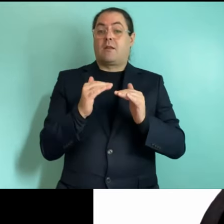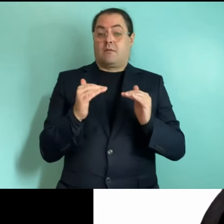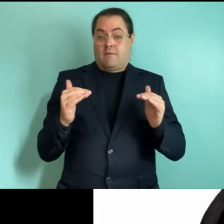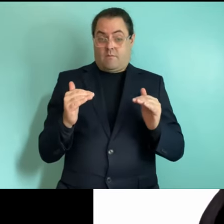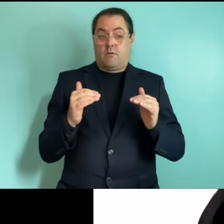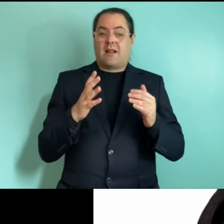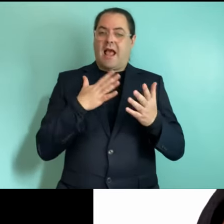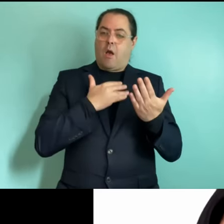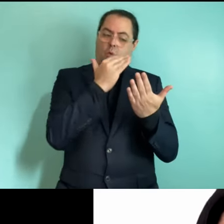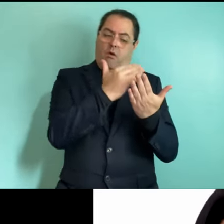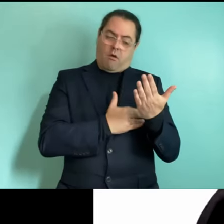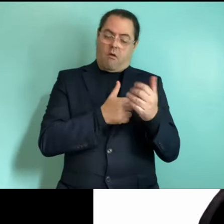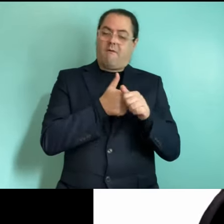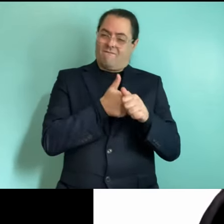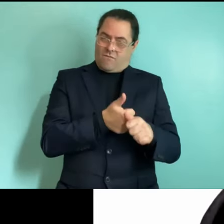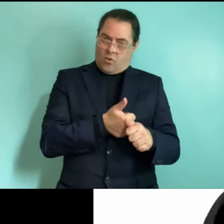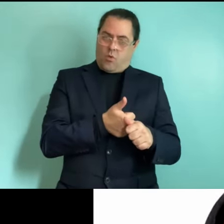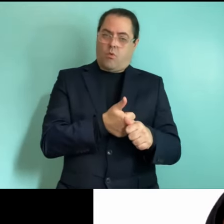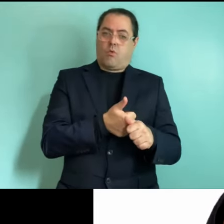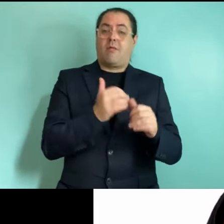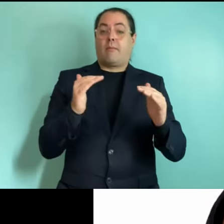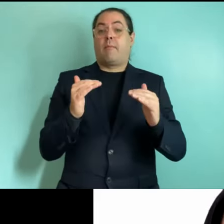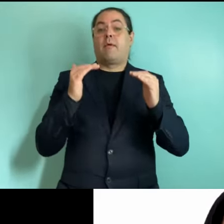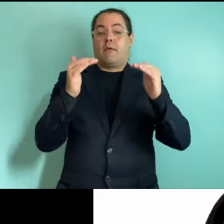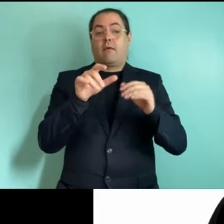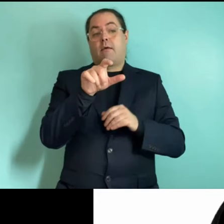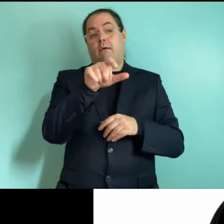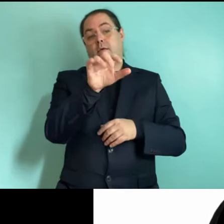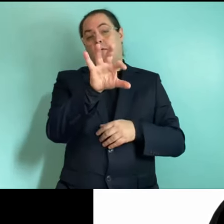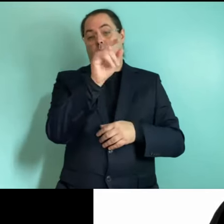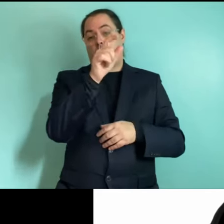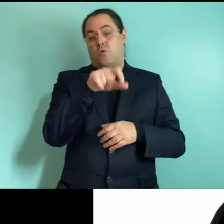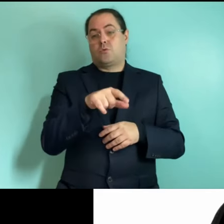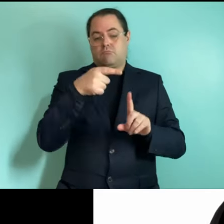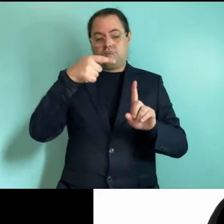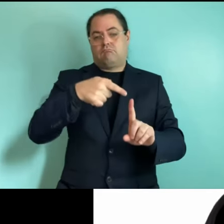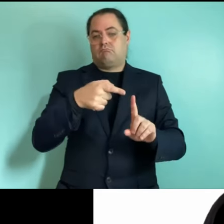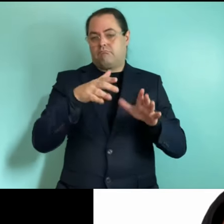and then ask them to identify focus on, and those sorts of technical advice.